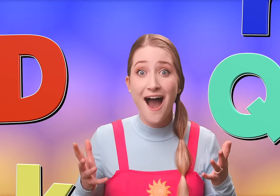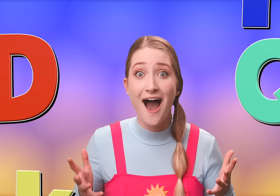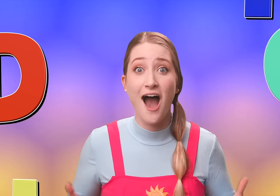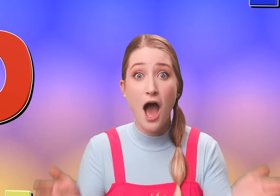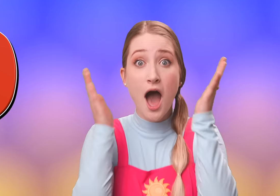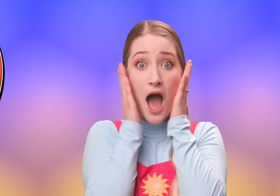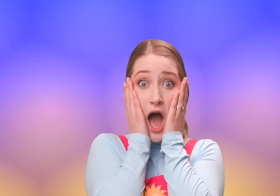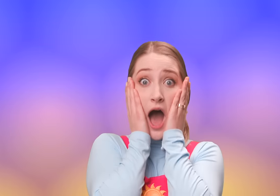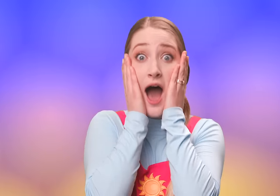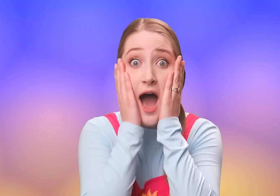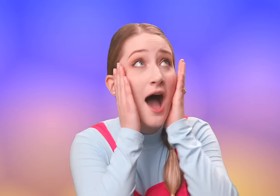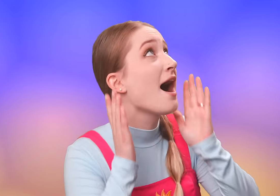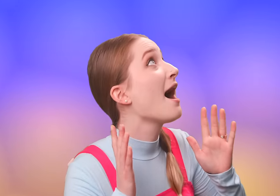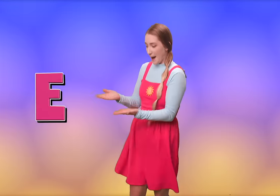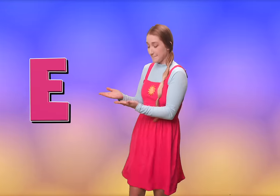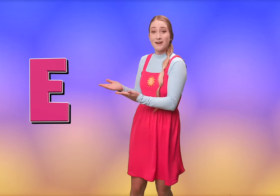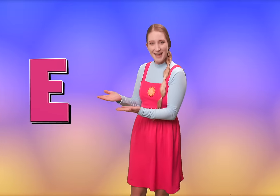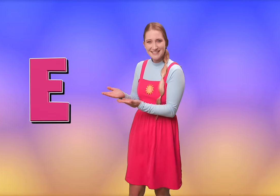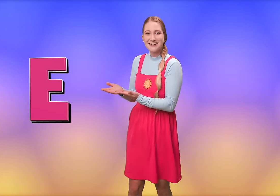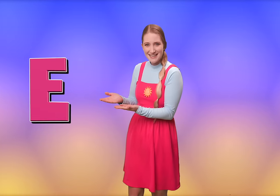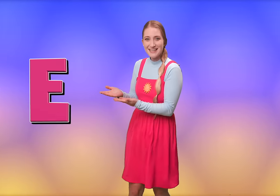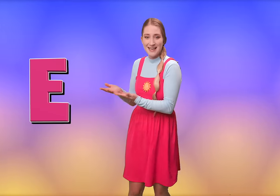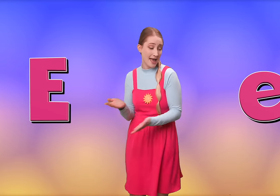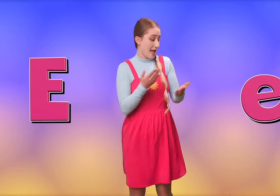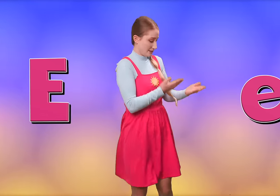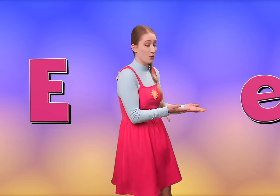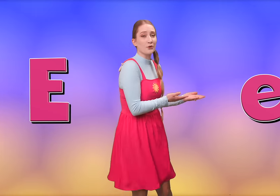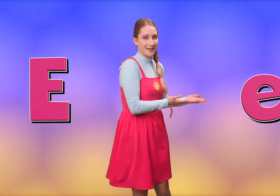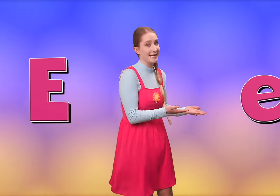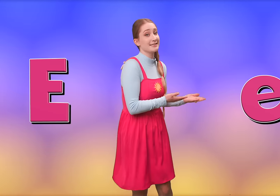uppercase, lowercase, uppercase, uppercase,